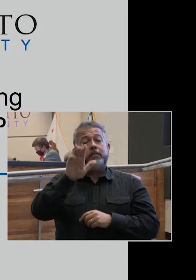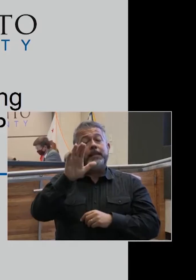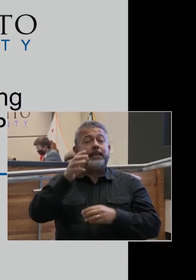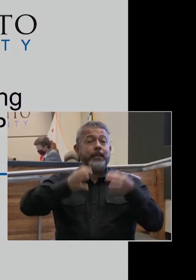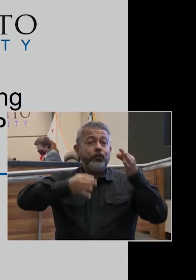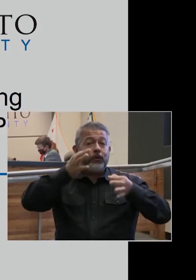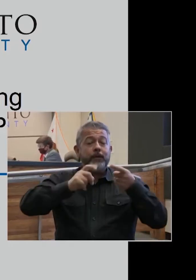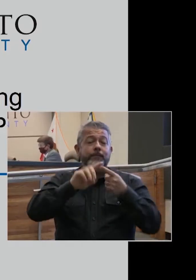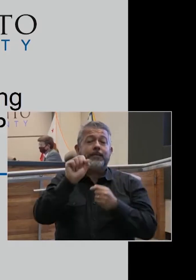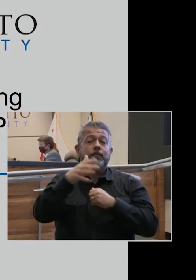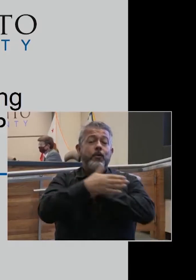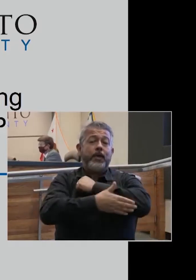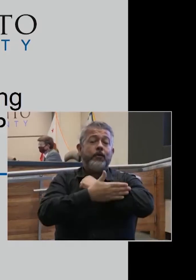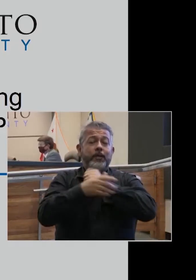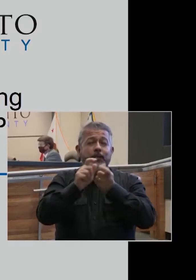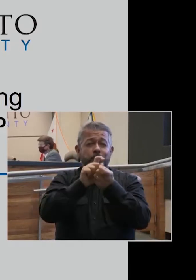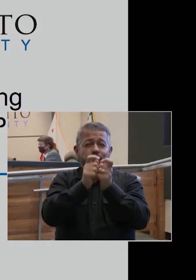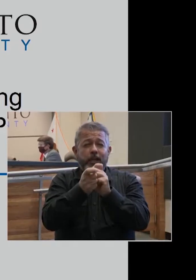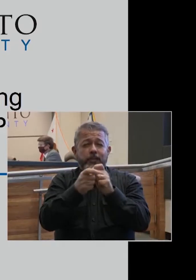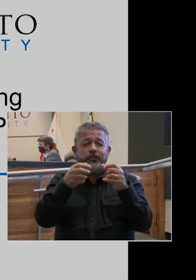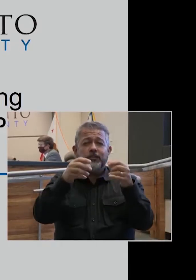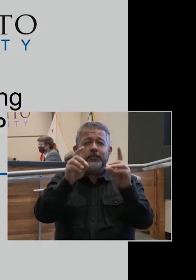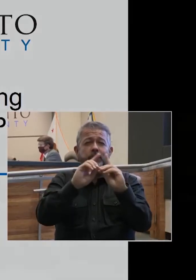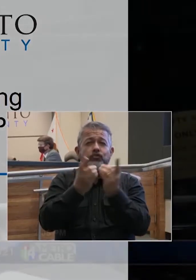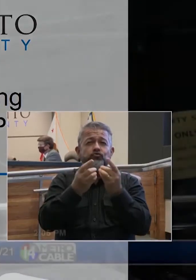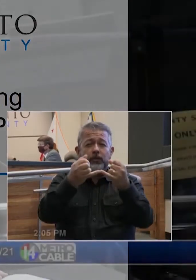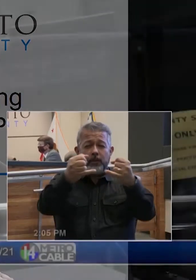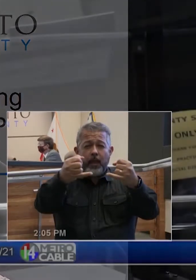HAD SIMILAR TO PRESENTATION. IT'S IMPORTANT TO HAIR OUR